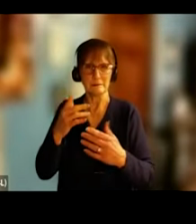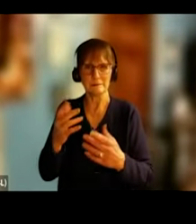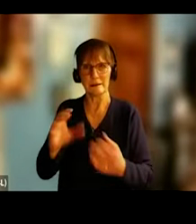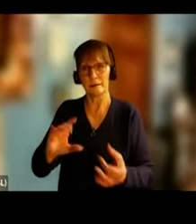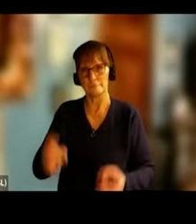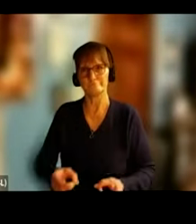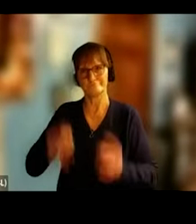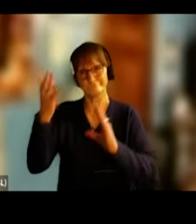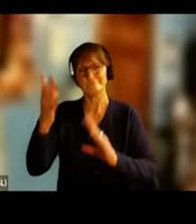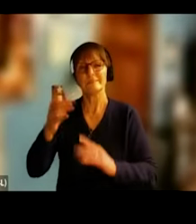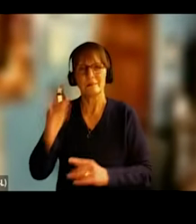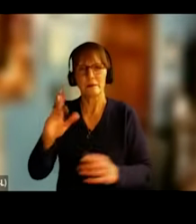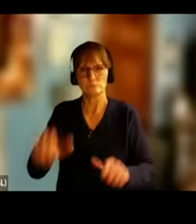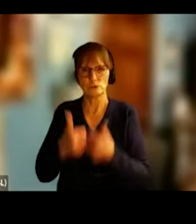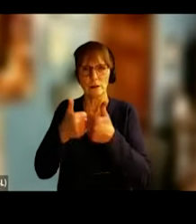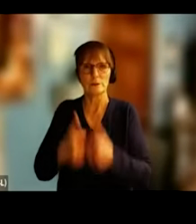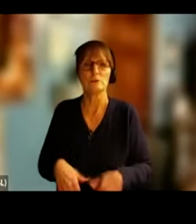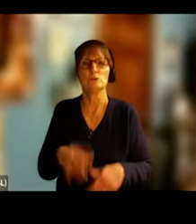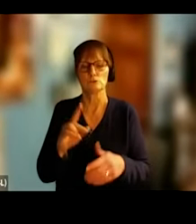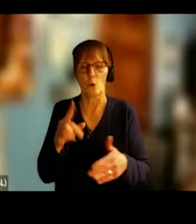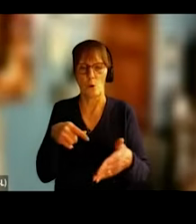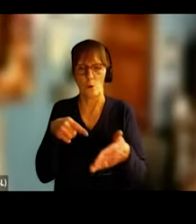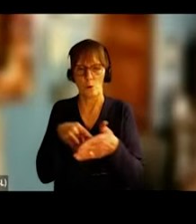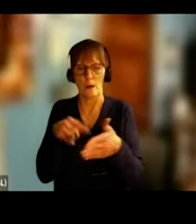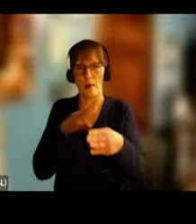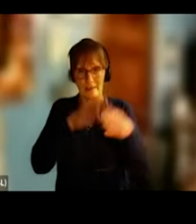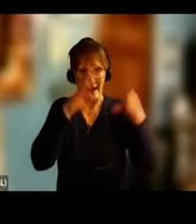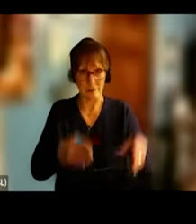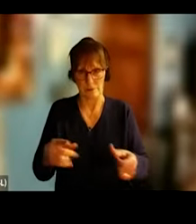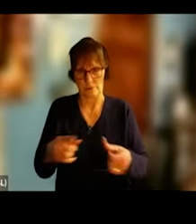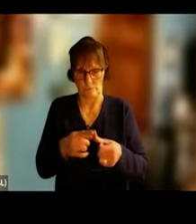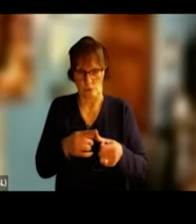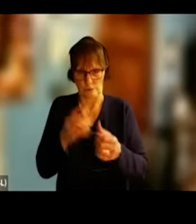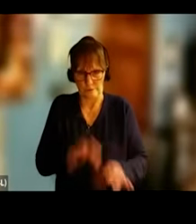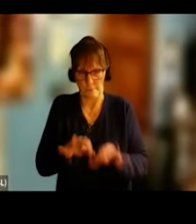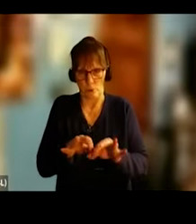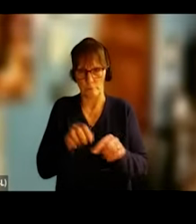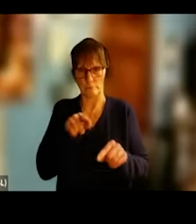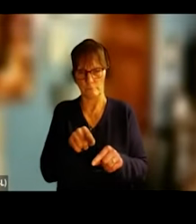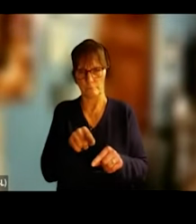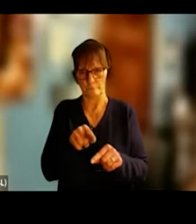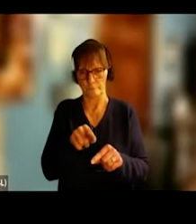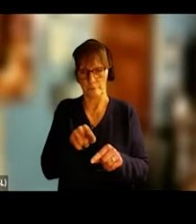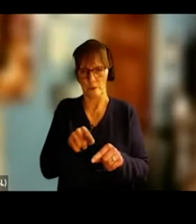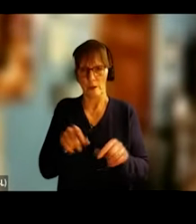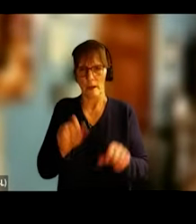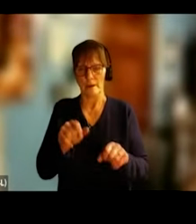And so permanent supportive housing, and Housing First, which really is a philosophical approach to housing